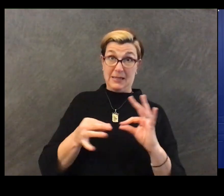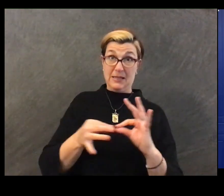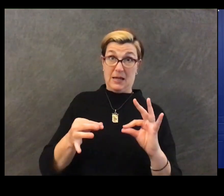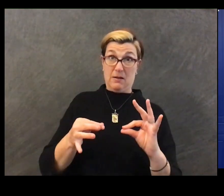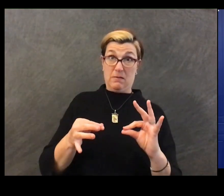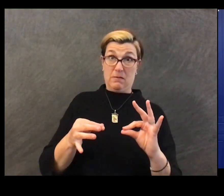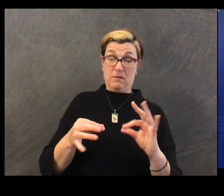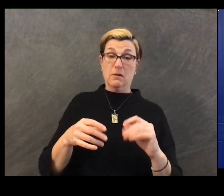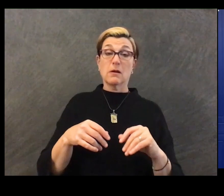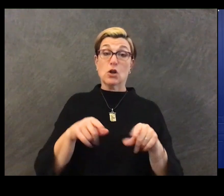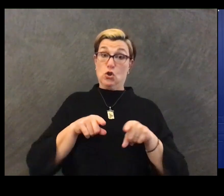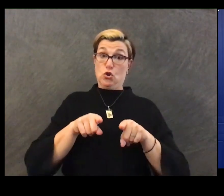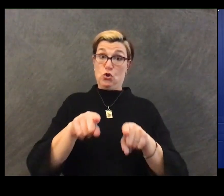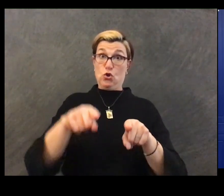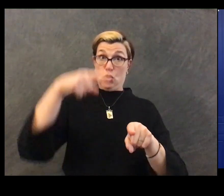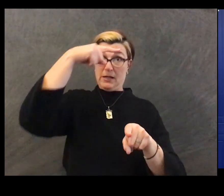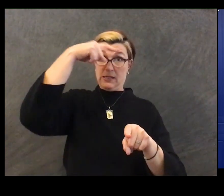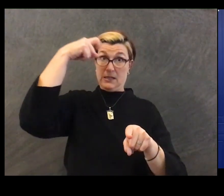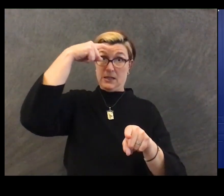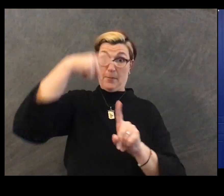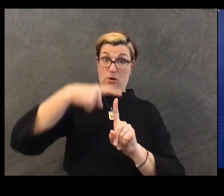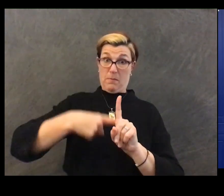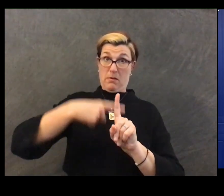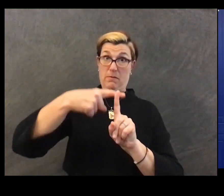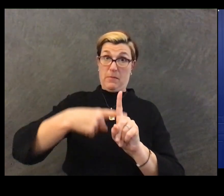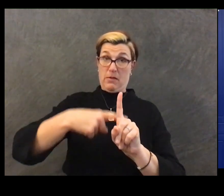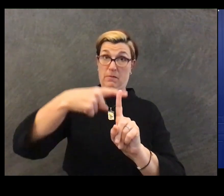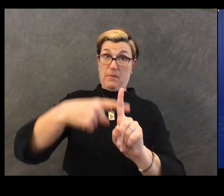have flu sir flu surveillance that we can utilize in syndromic management that